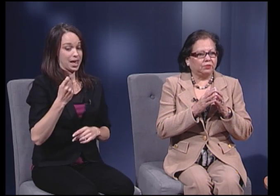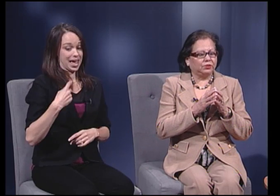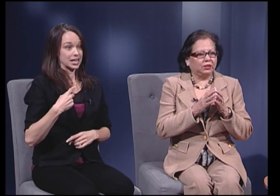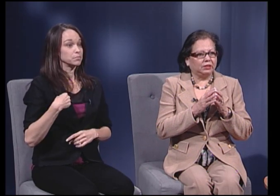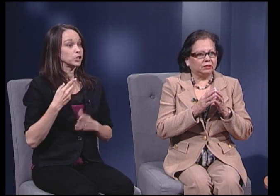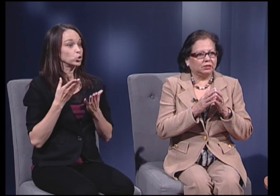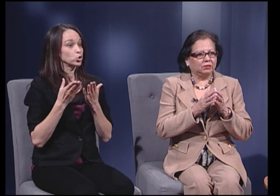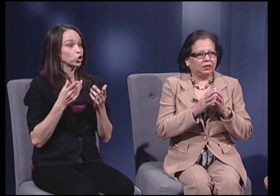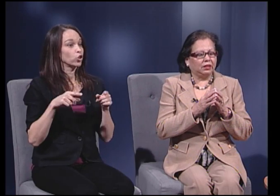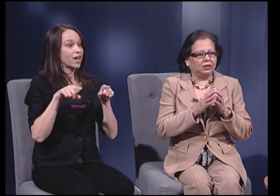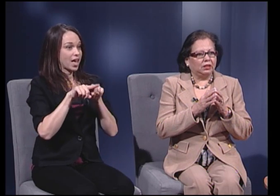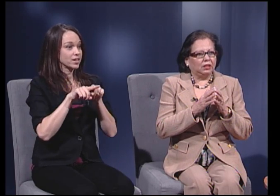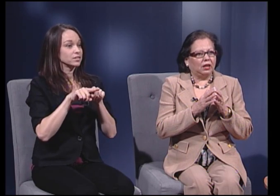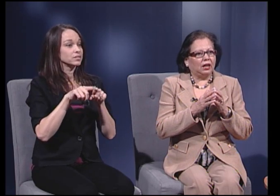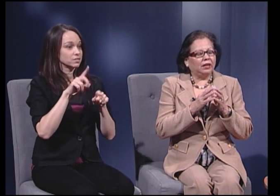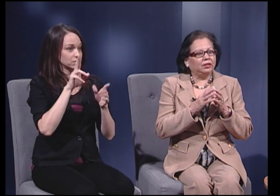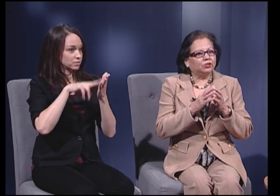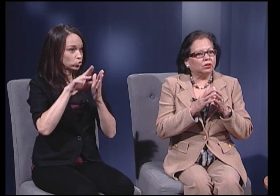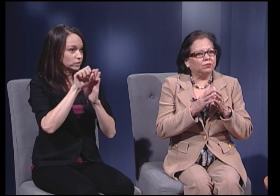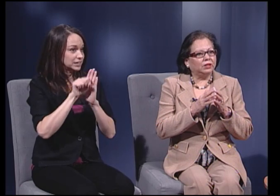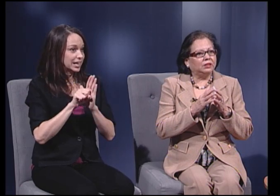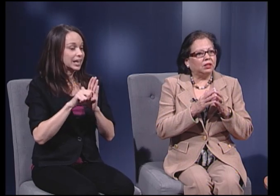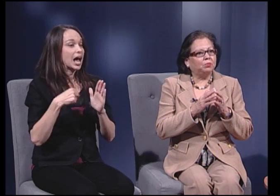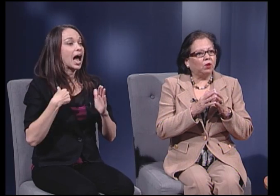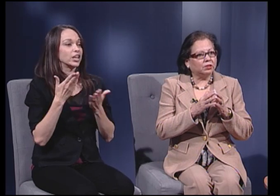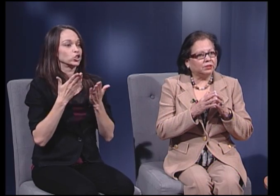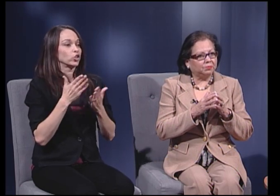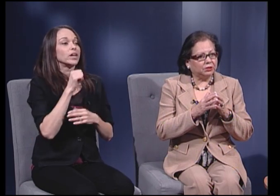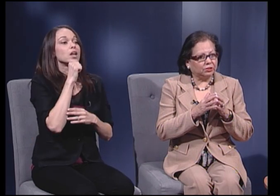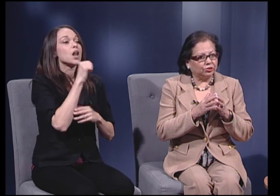of State, okay, I serve in a non-partisan position.